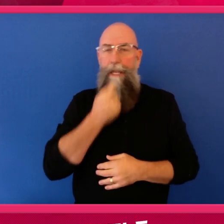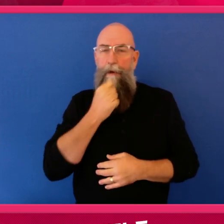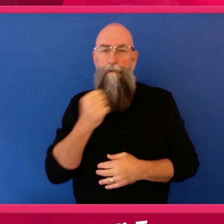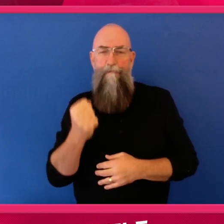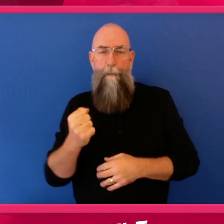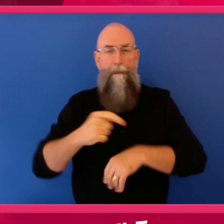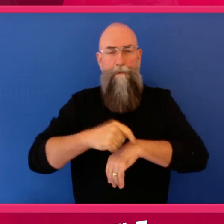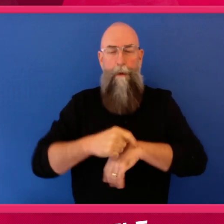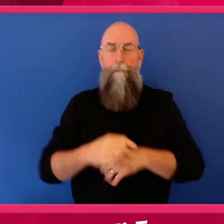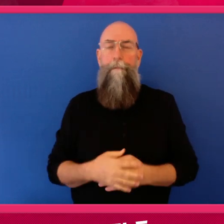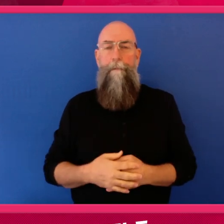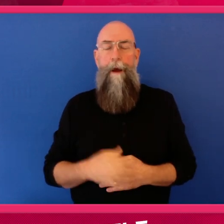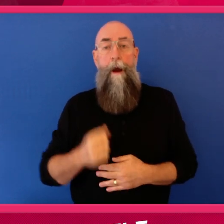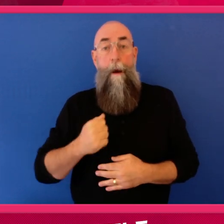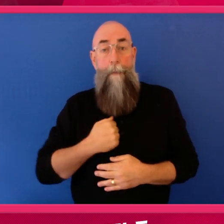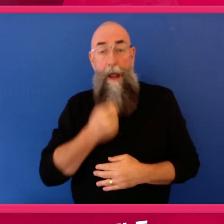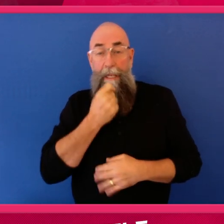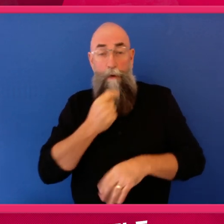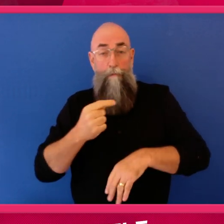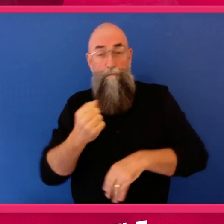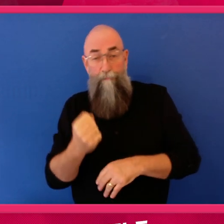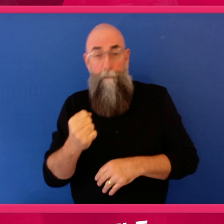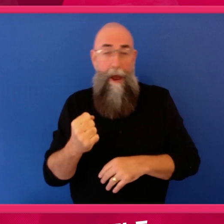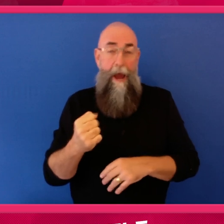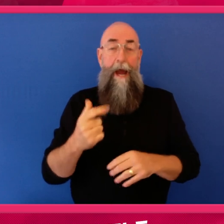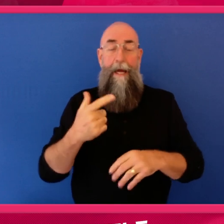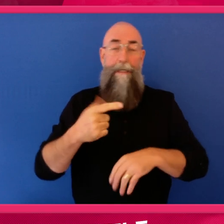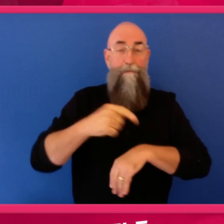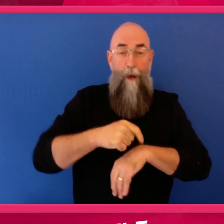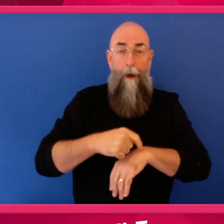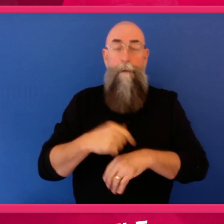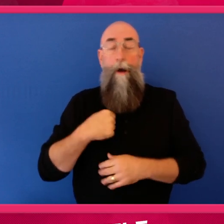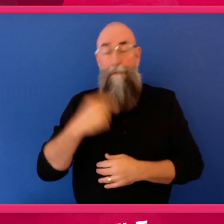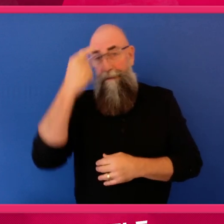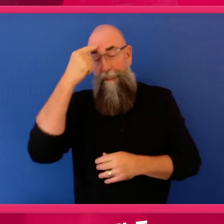moment, because honestly this was the part of yesterday that I was screaming on the couch,